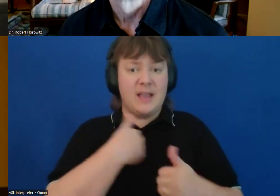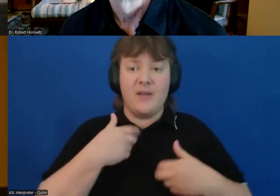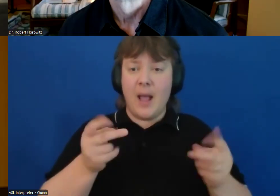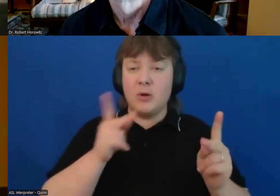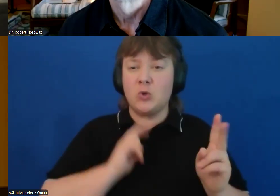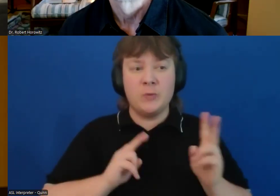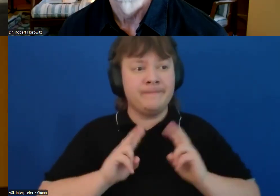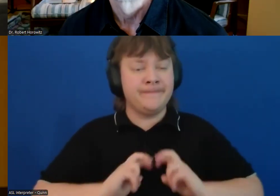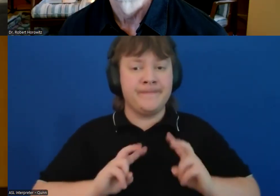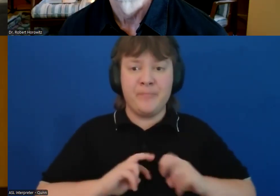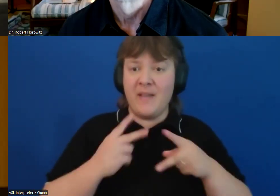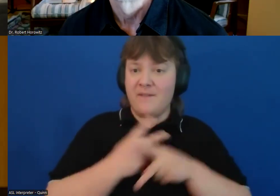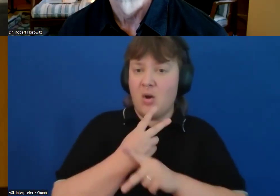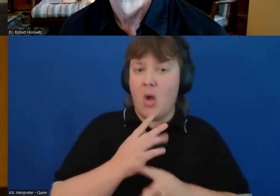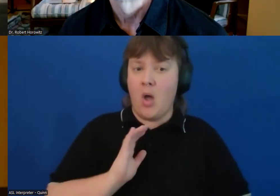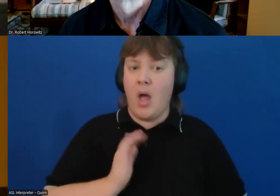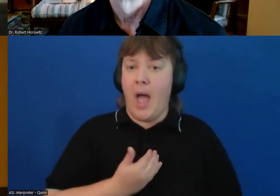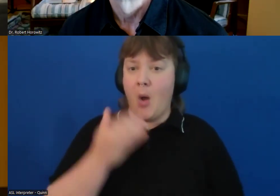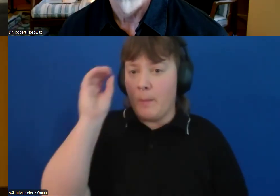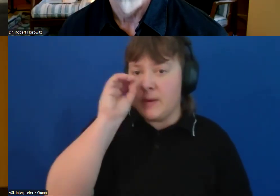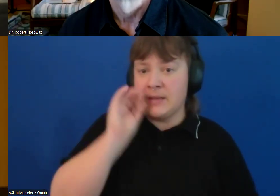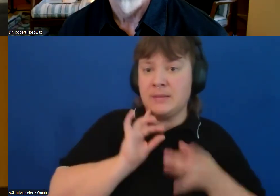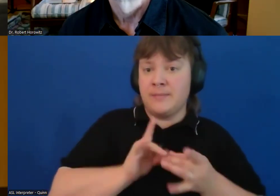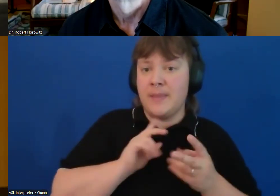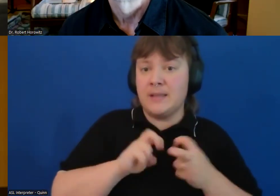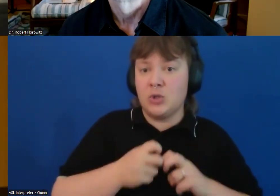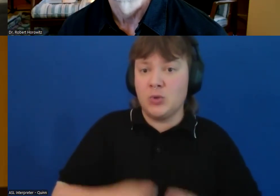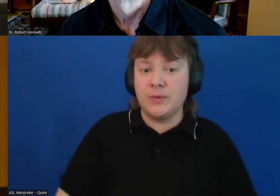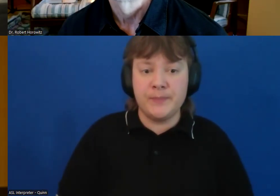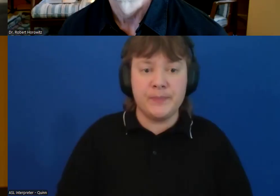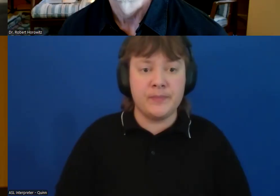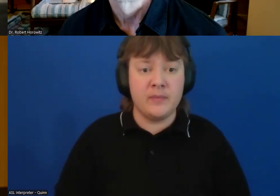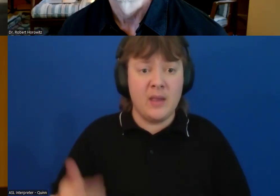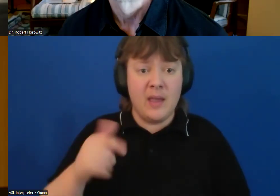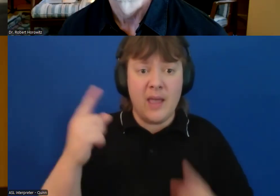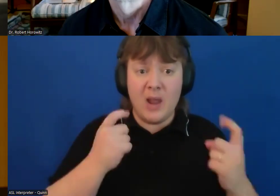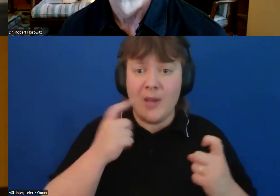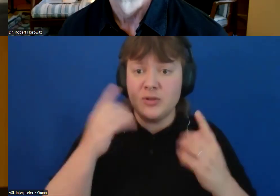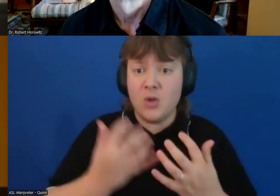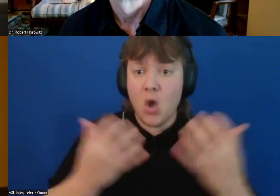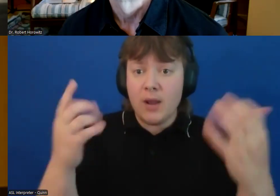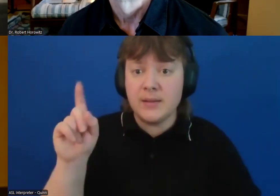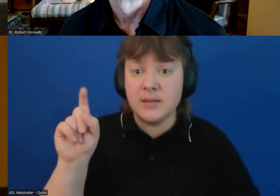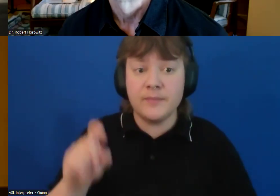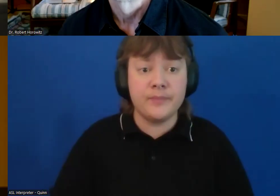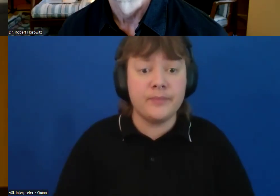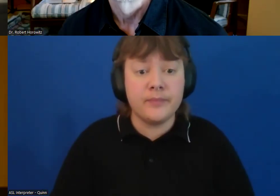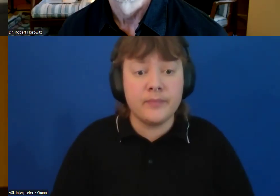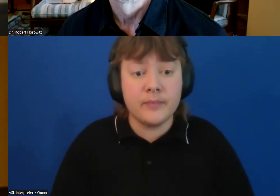out where we stand on this these issues. Um any questions in the audience? Yes, George.